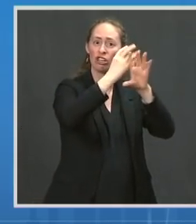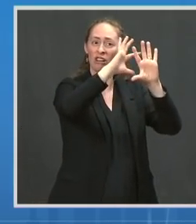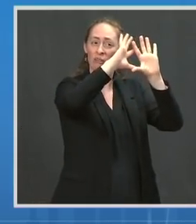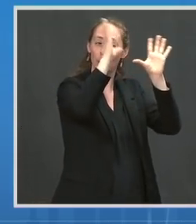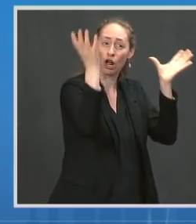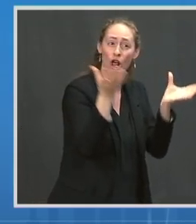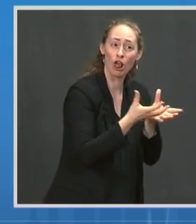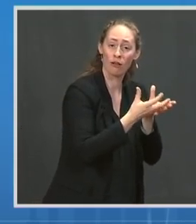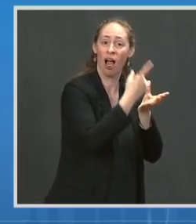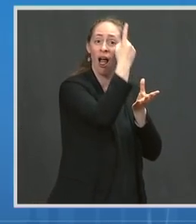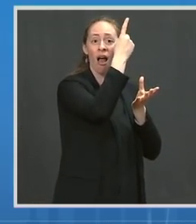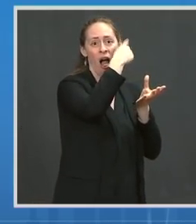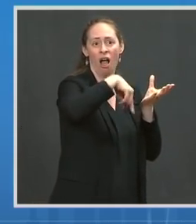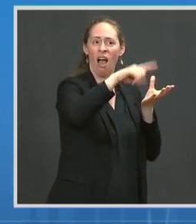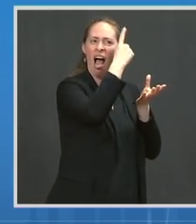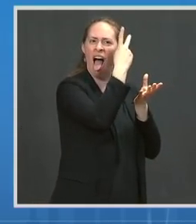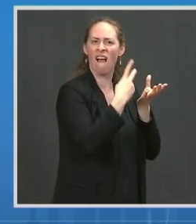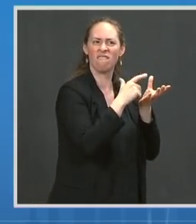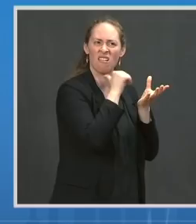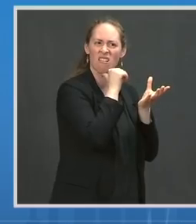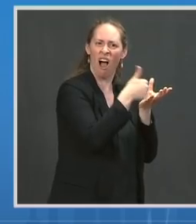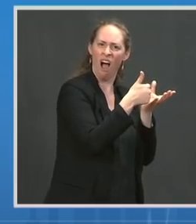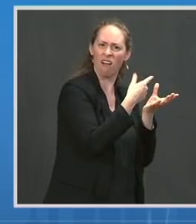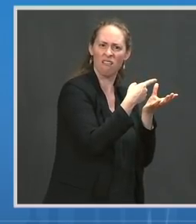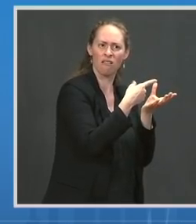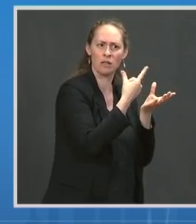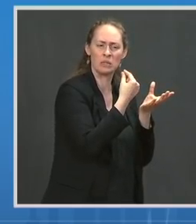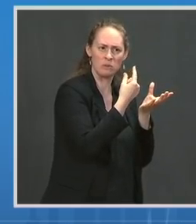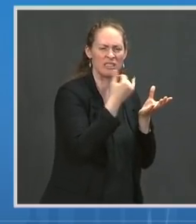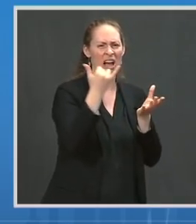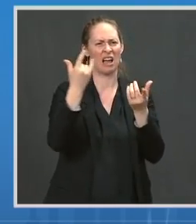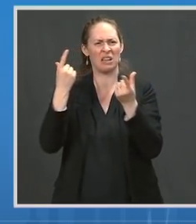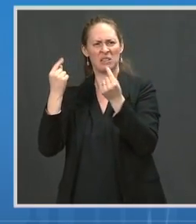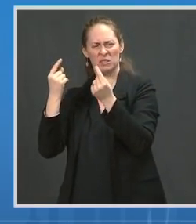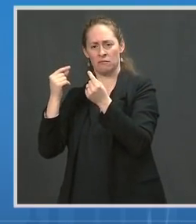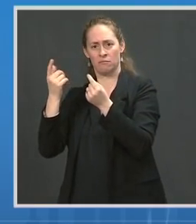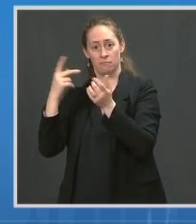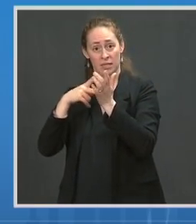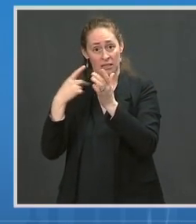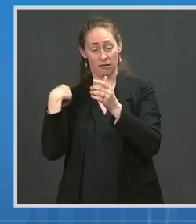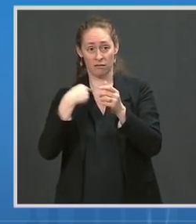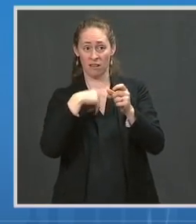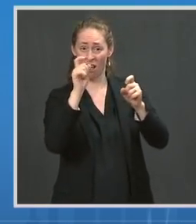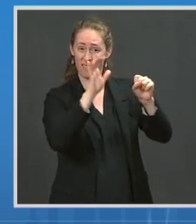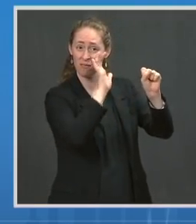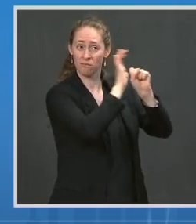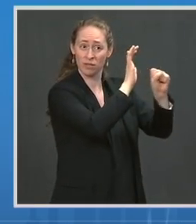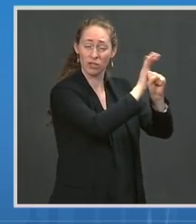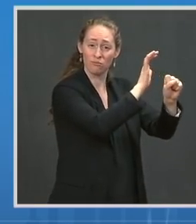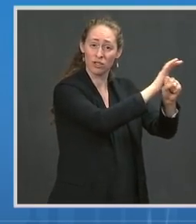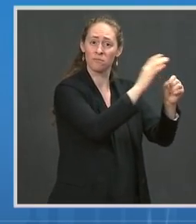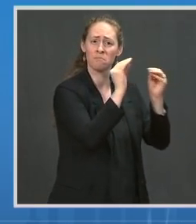or put pressure on us, medically? Mr. Slavitt: So, Dr. Fauci, do you want to start with that?